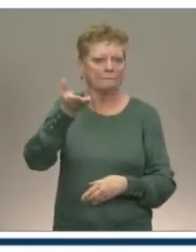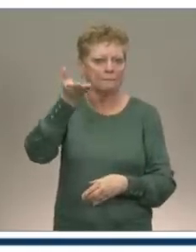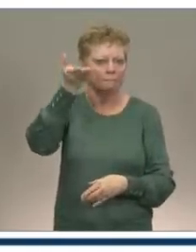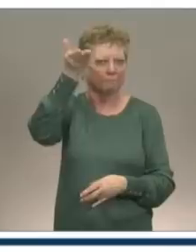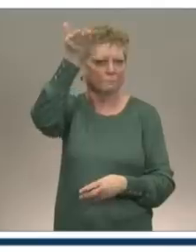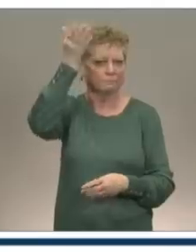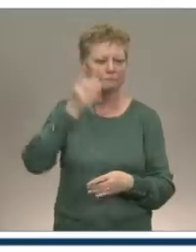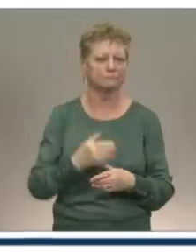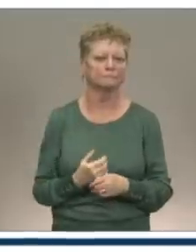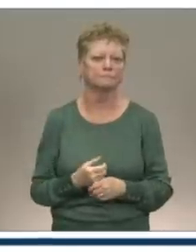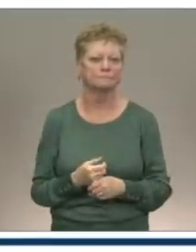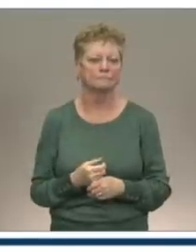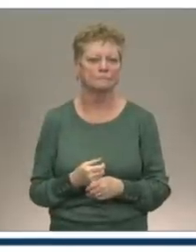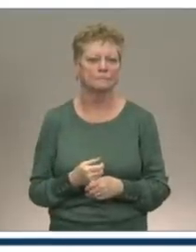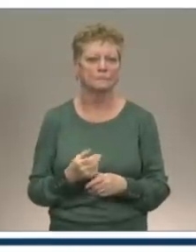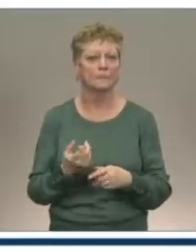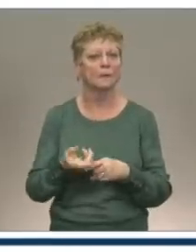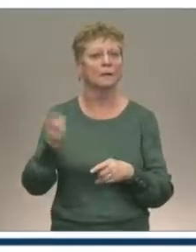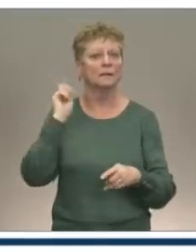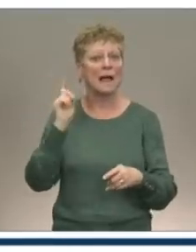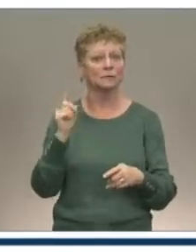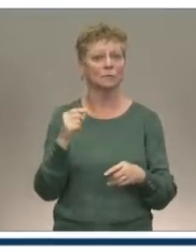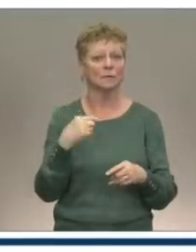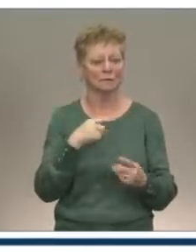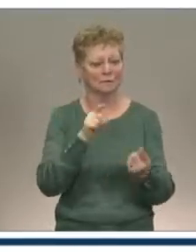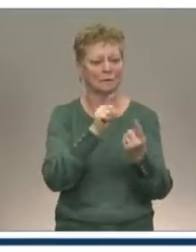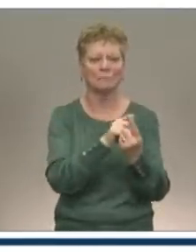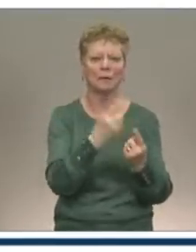last week i had the pleasure of joining eight-year-old jack woodhead for his first